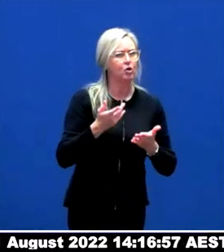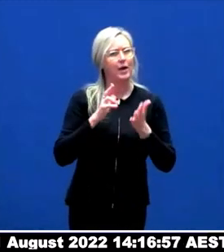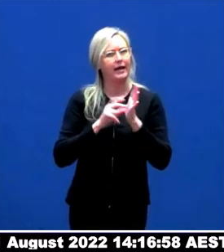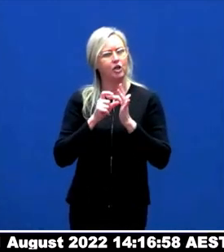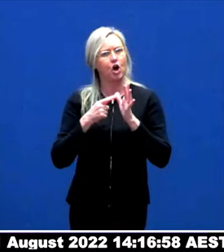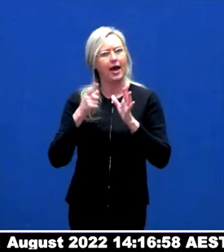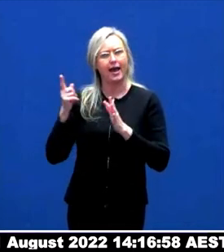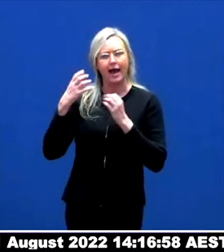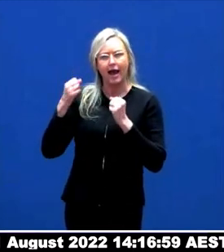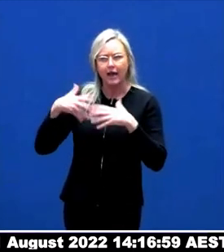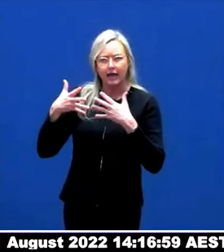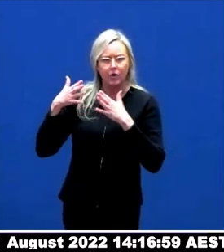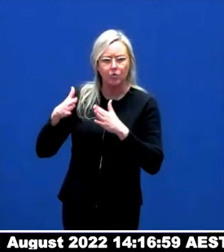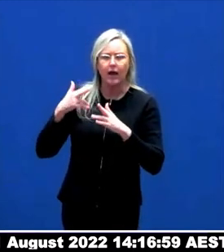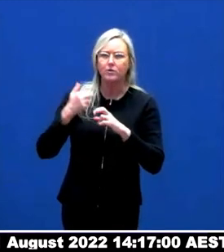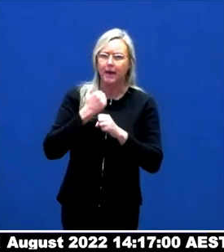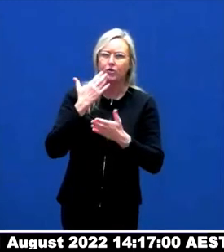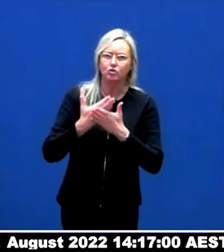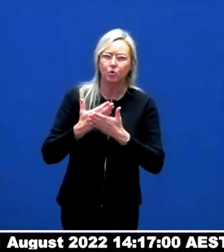So, again, that discussion is had in the meeting.